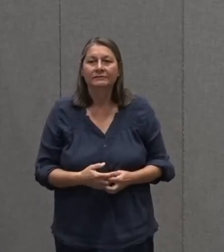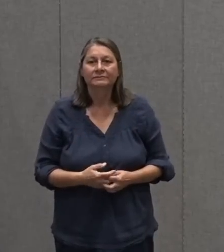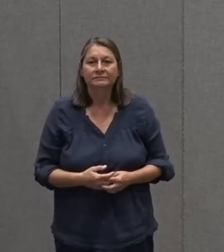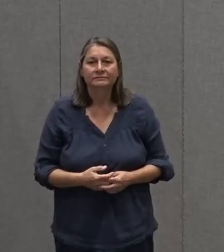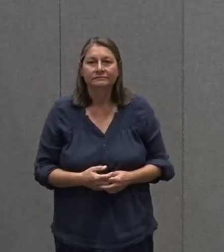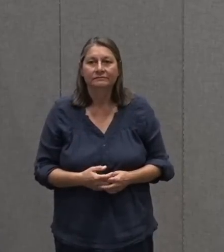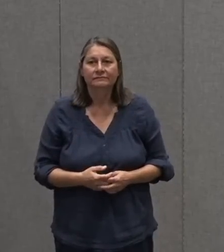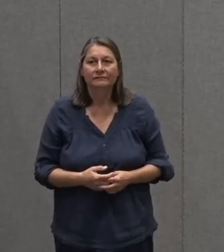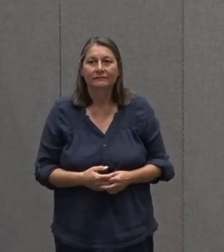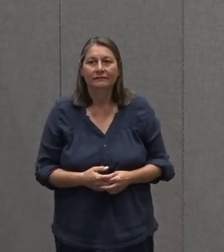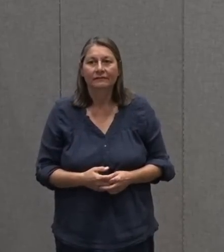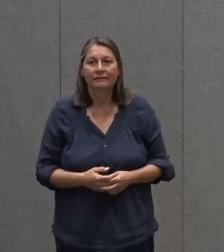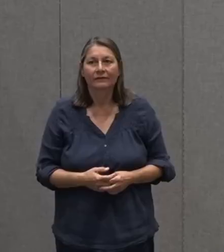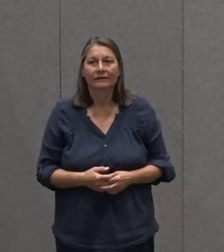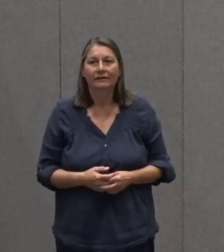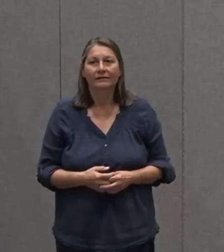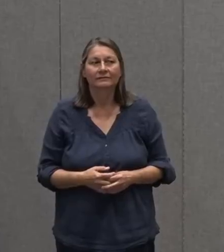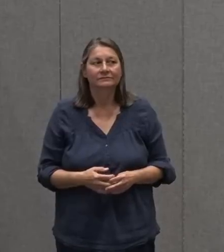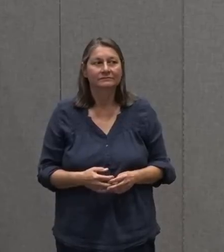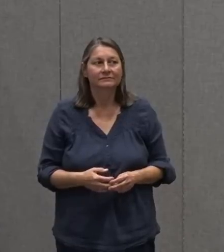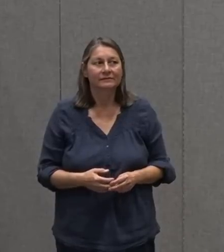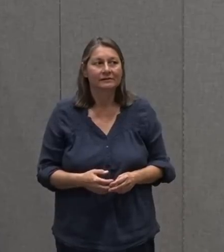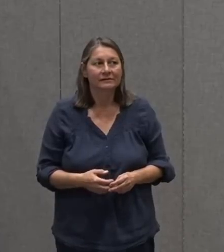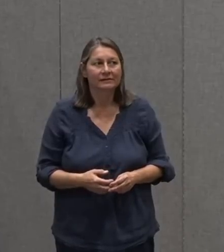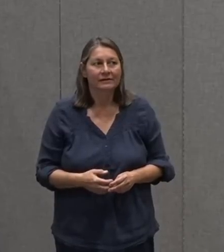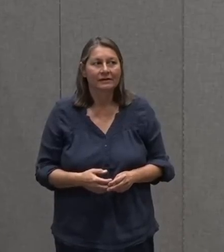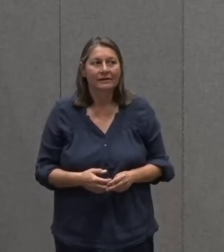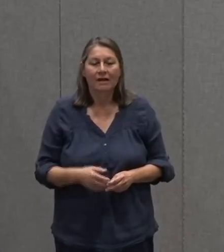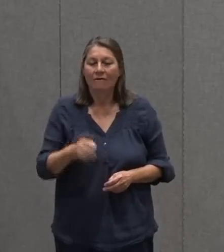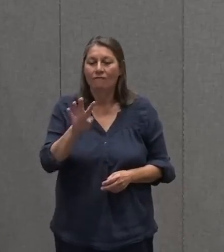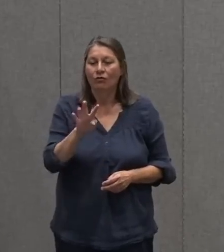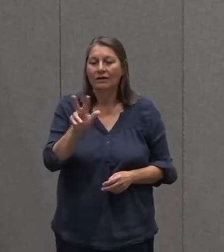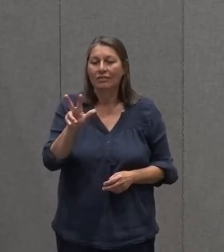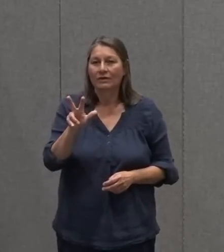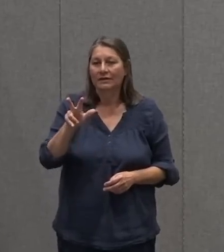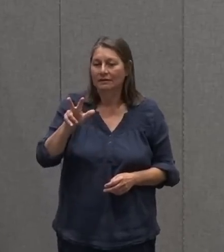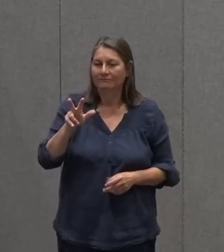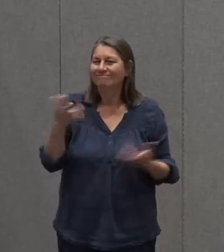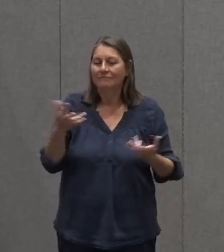I'm going to bring out that vocab word, prime number, it is a prime number,